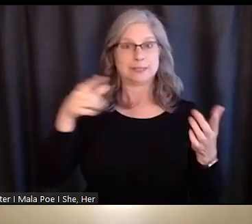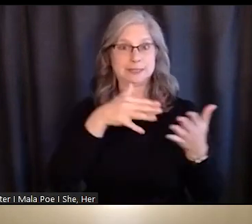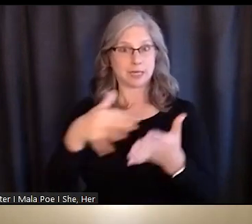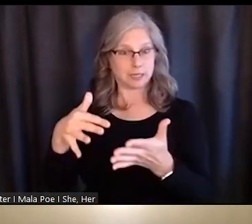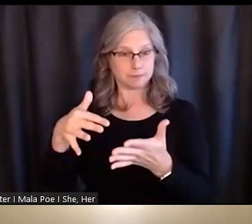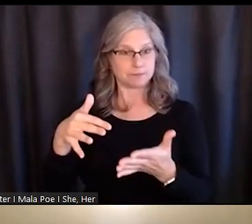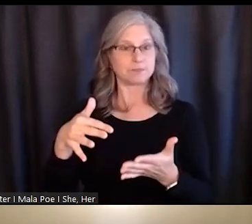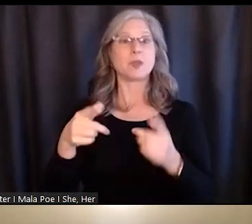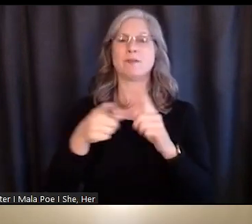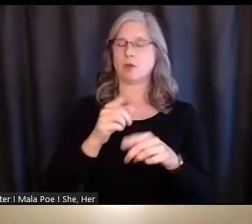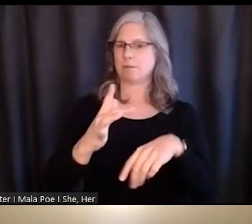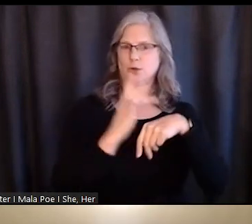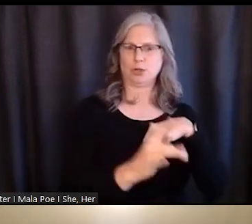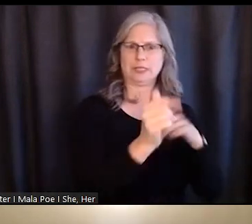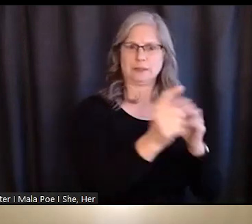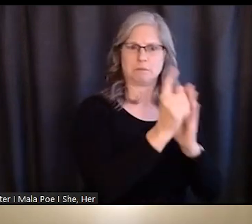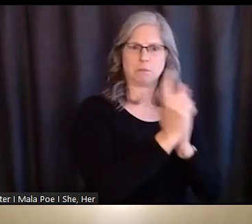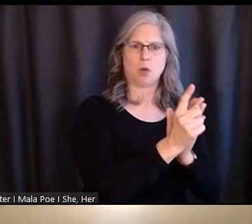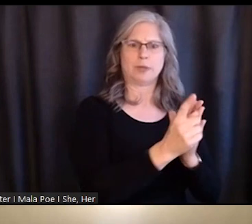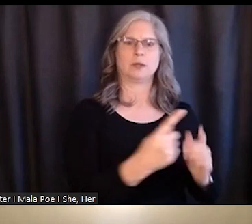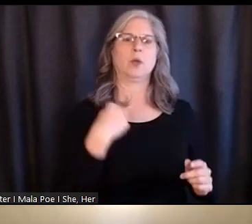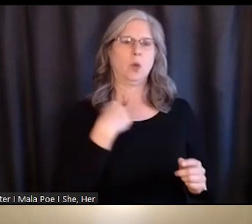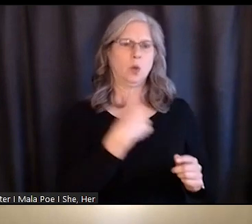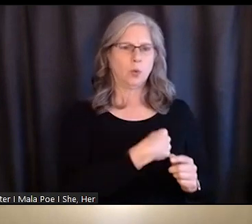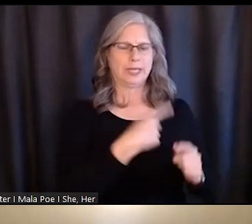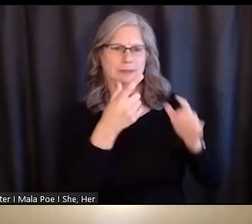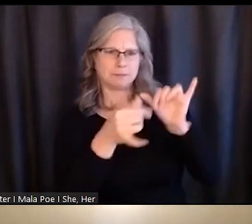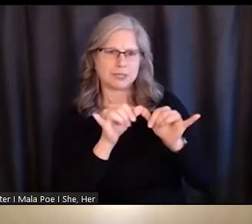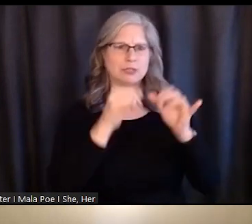from the earliest moment that we were trying to measure individual differences, we found them.